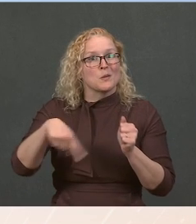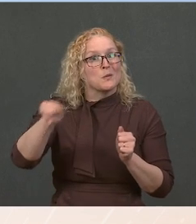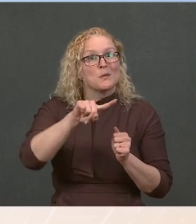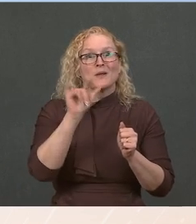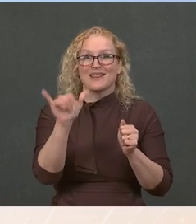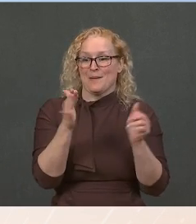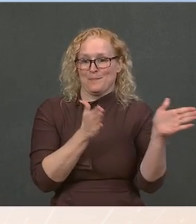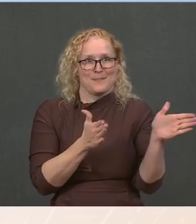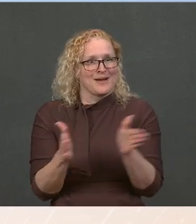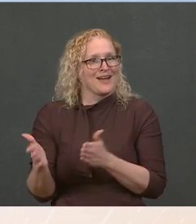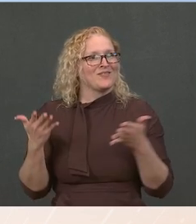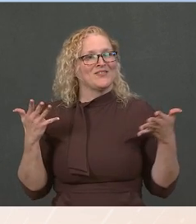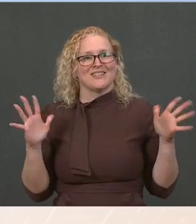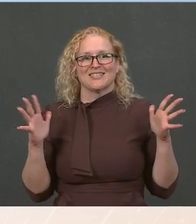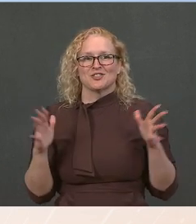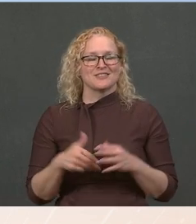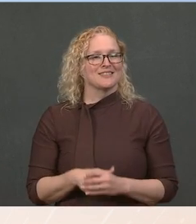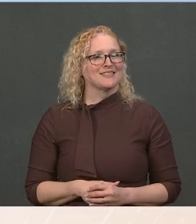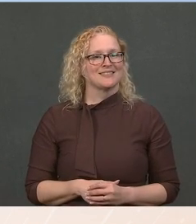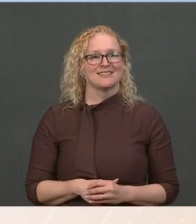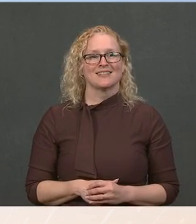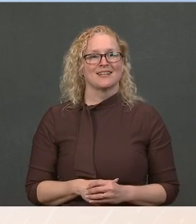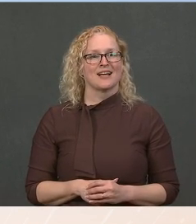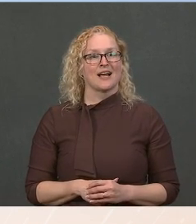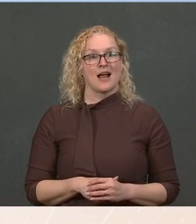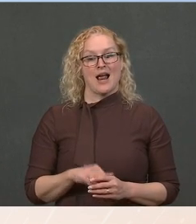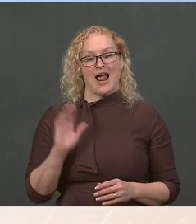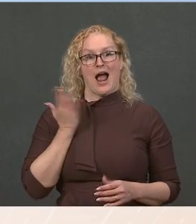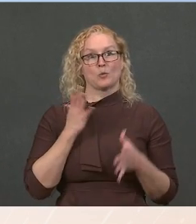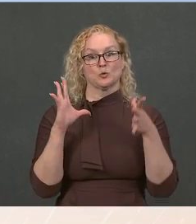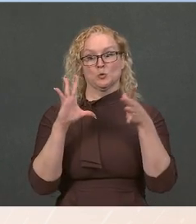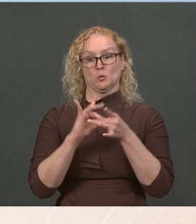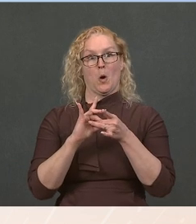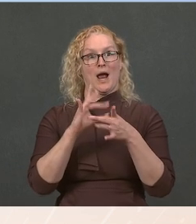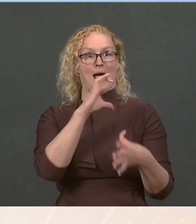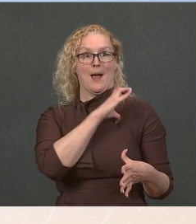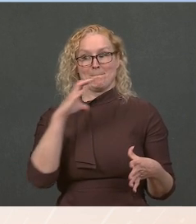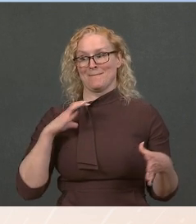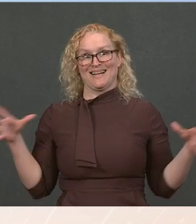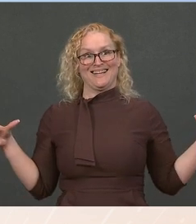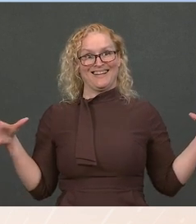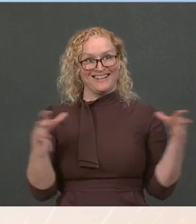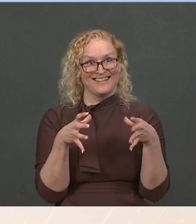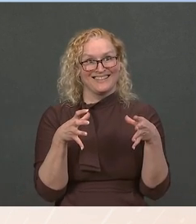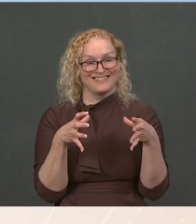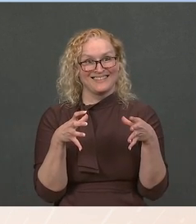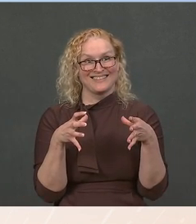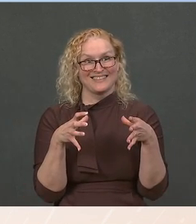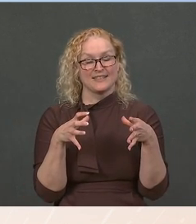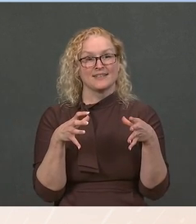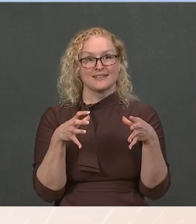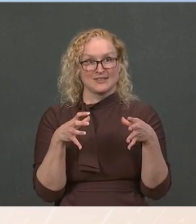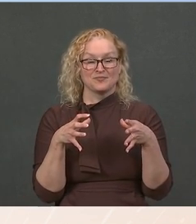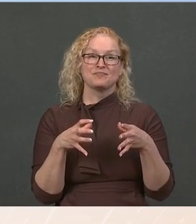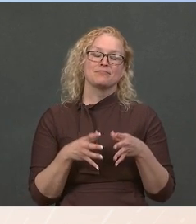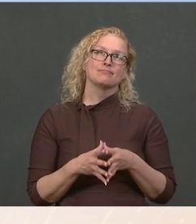and our own numbers, which align with each other, confirm, they underestimate -- they underestimate -- this is Penn Wharton --